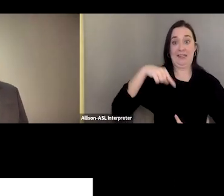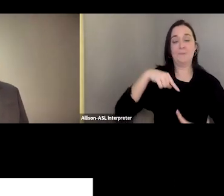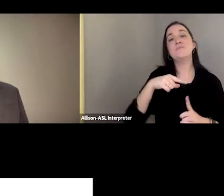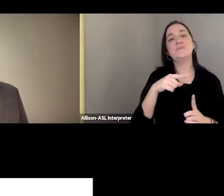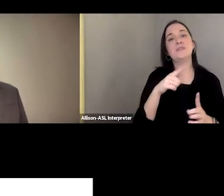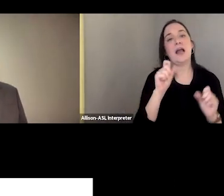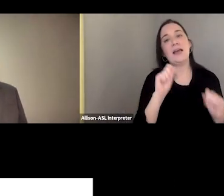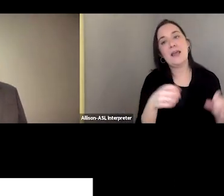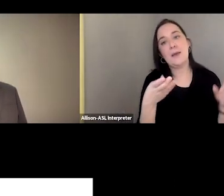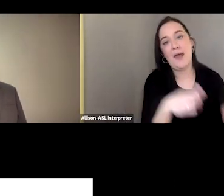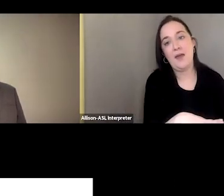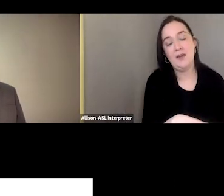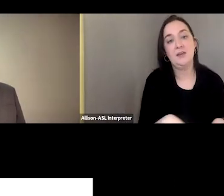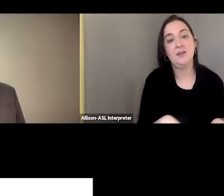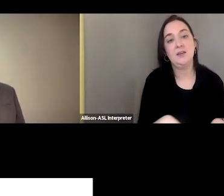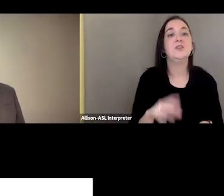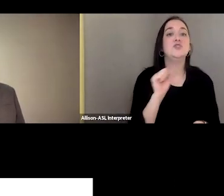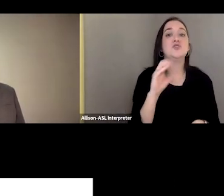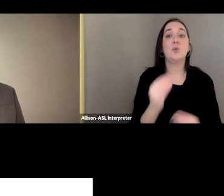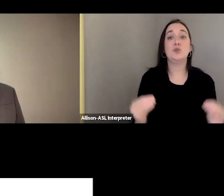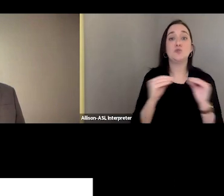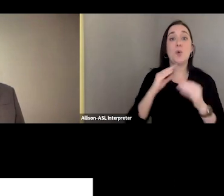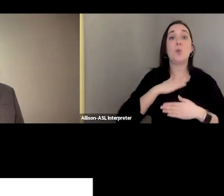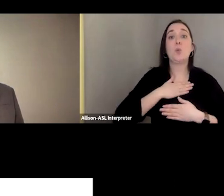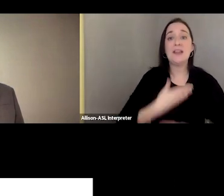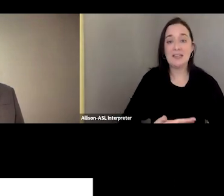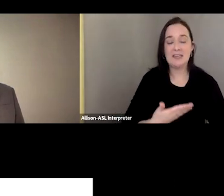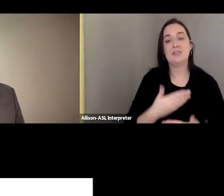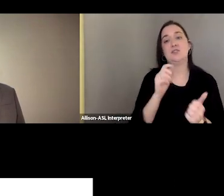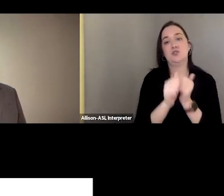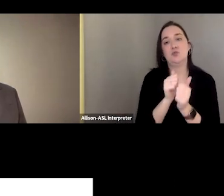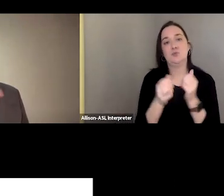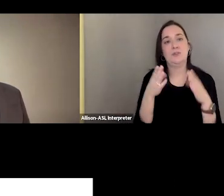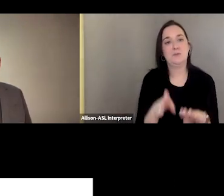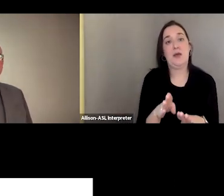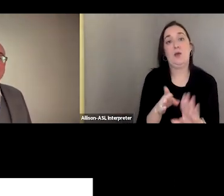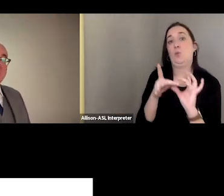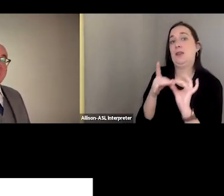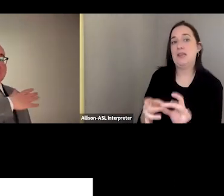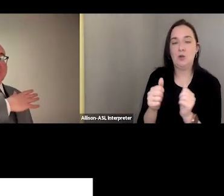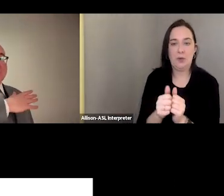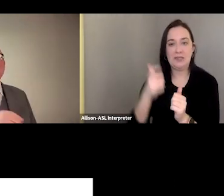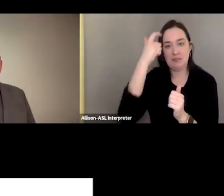predict more willingness to sports bet based on psychological phenomenon. That paper is about ready to go out the door.